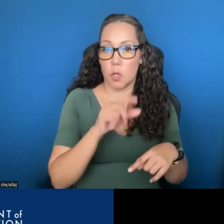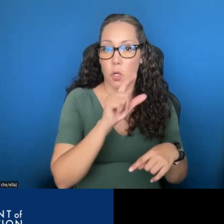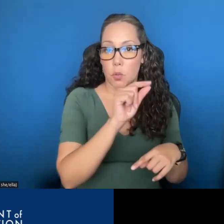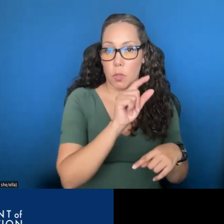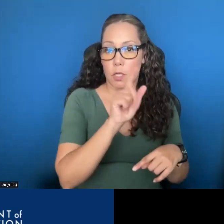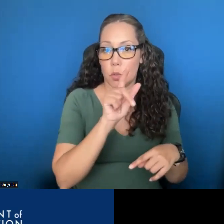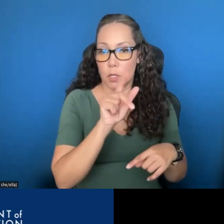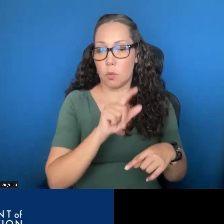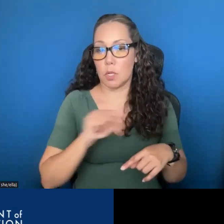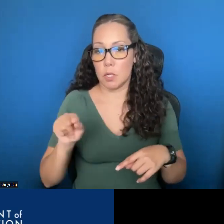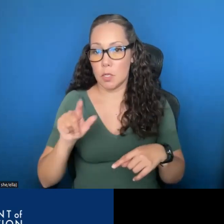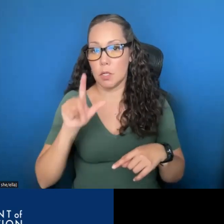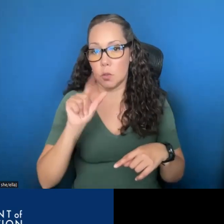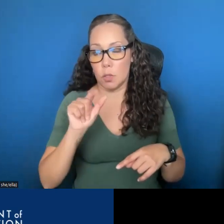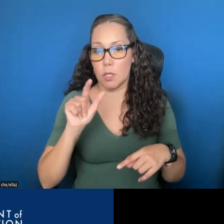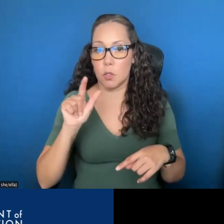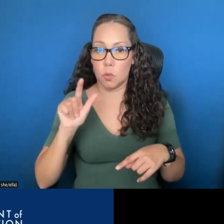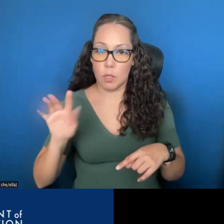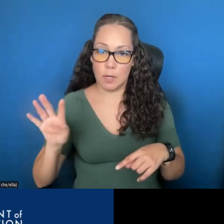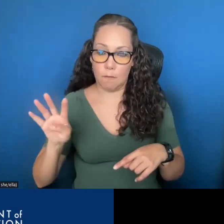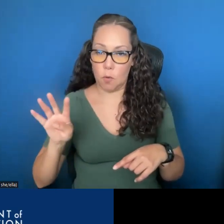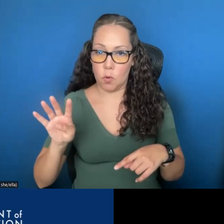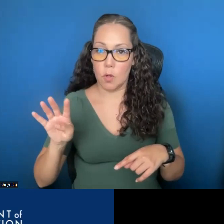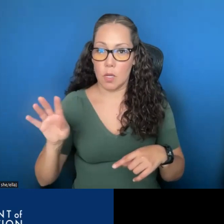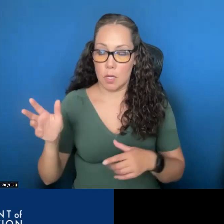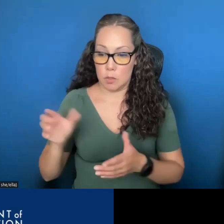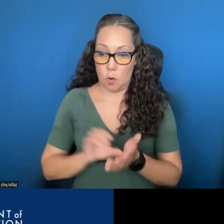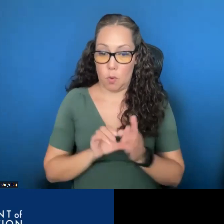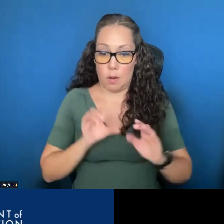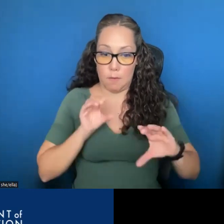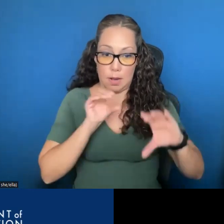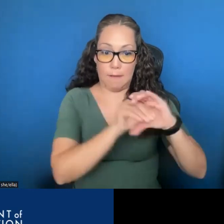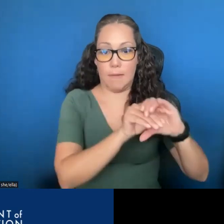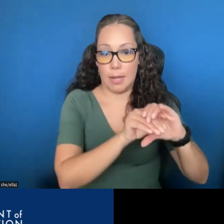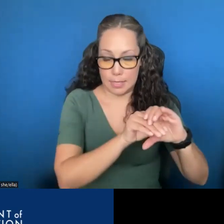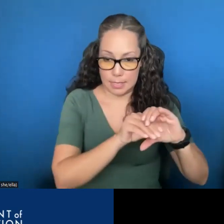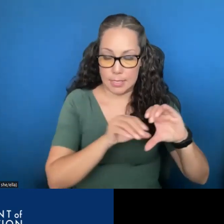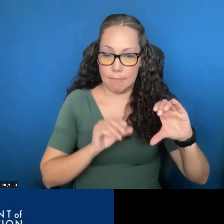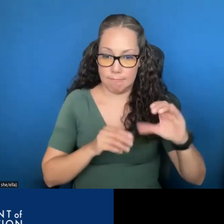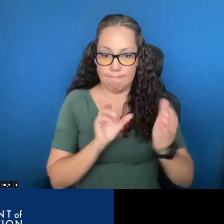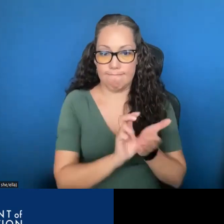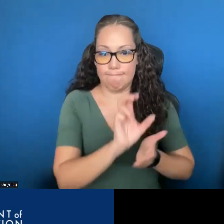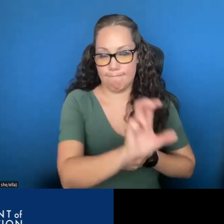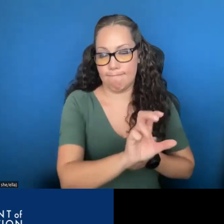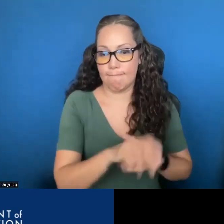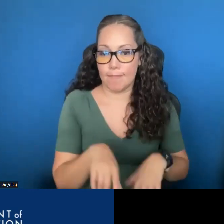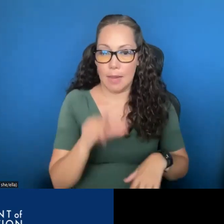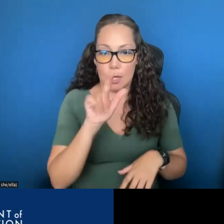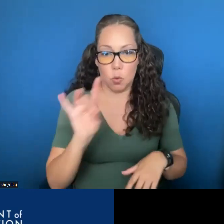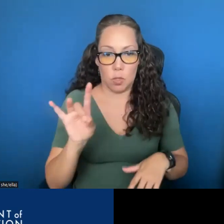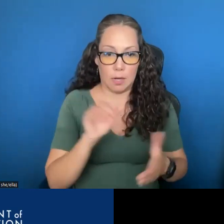$28 million um invested into it for this next year I will just mention that in addition to that $28